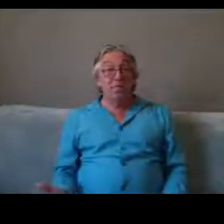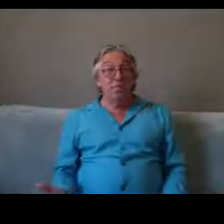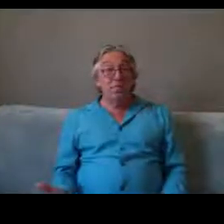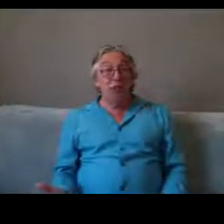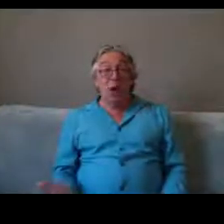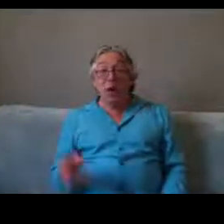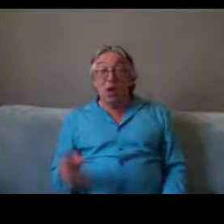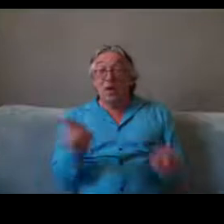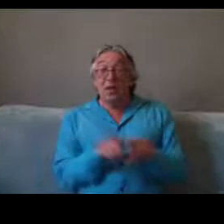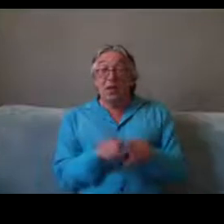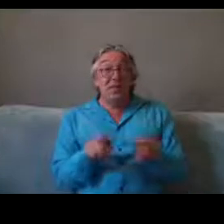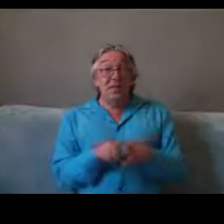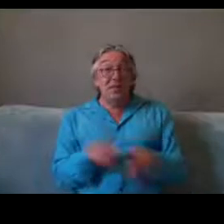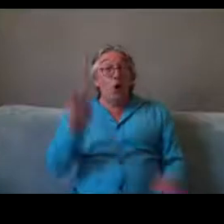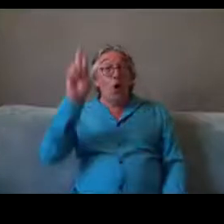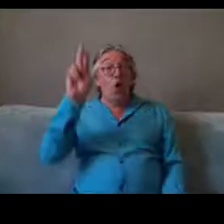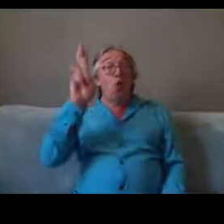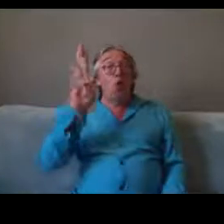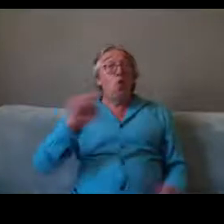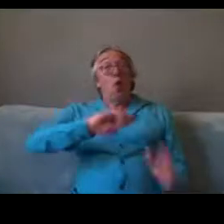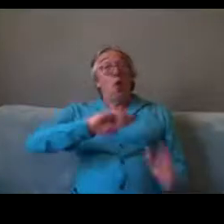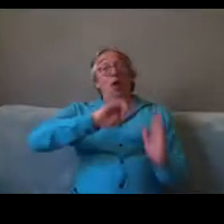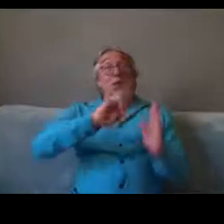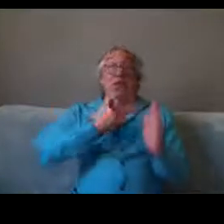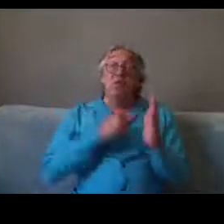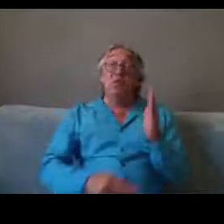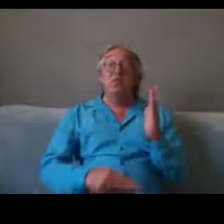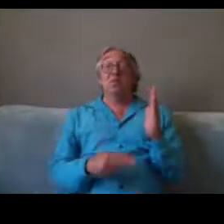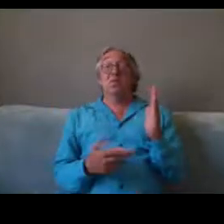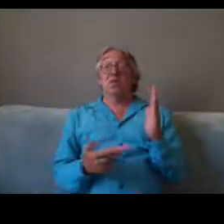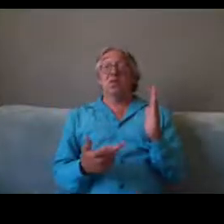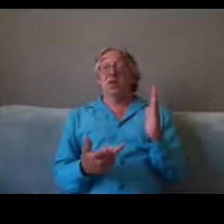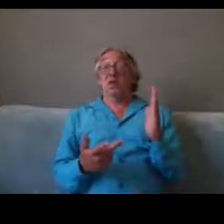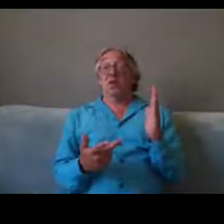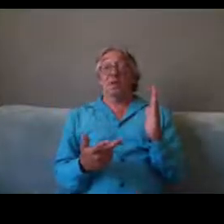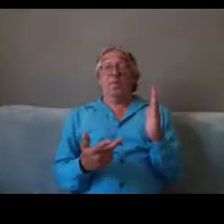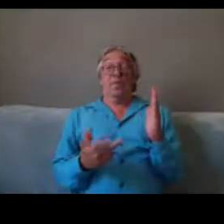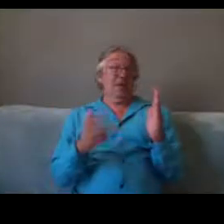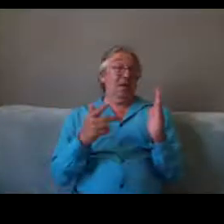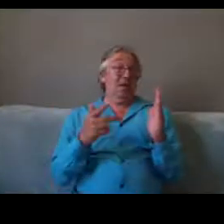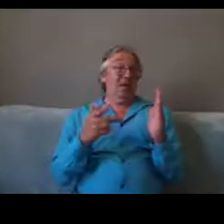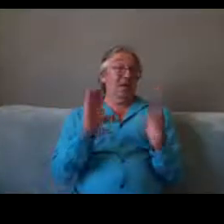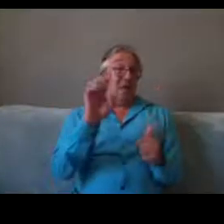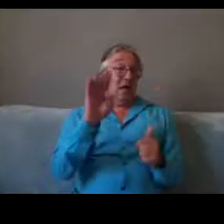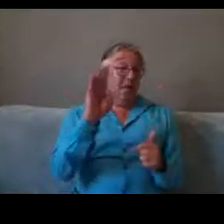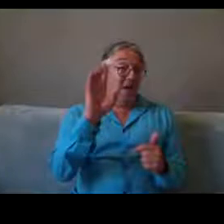that you all have a different level of involvement in Erasmus+ programme.